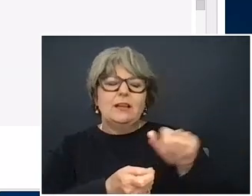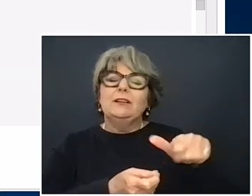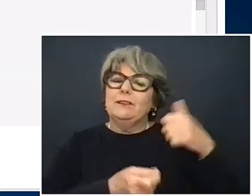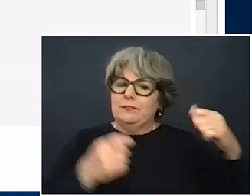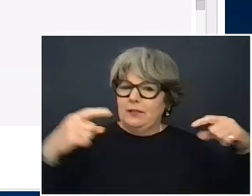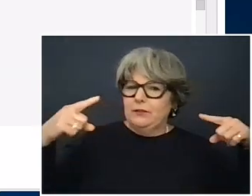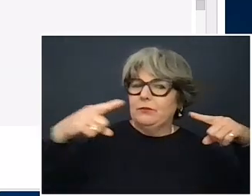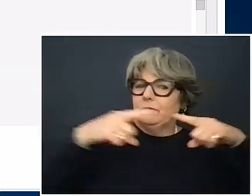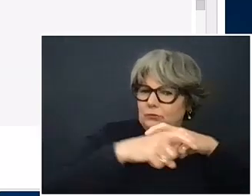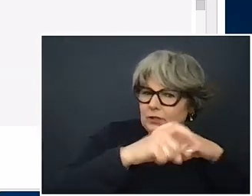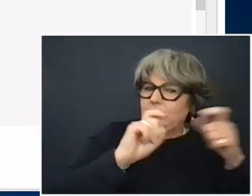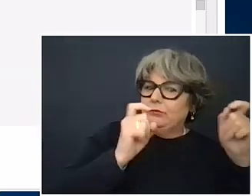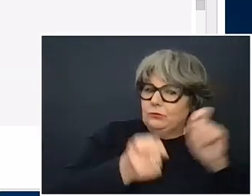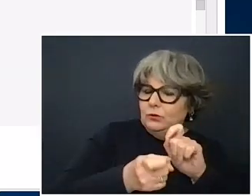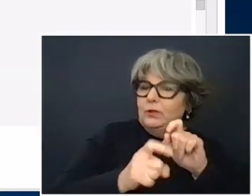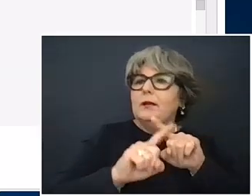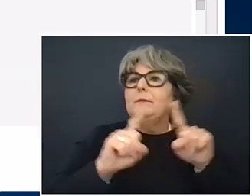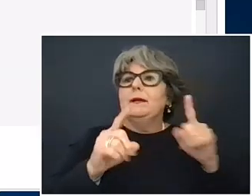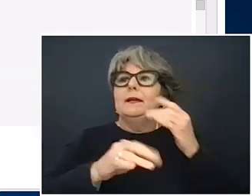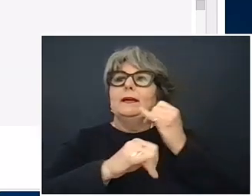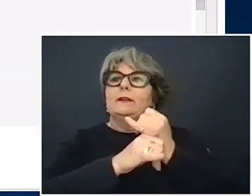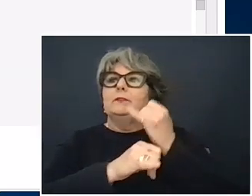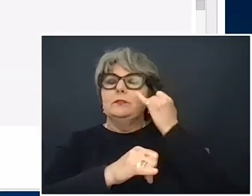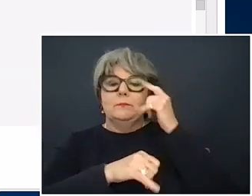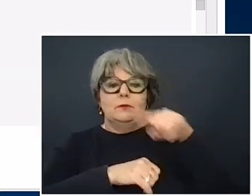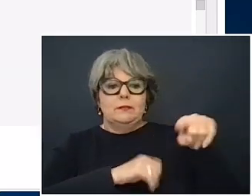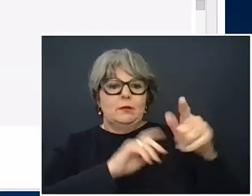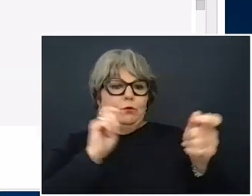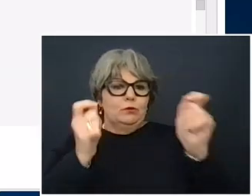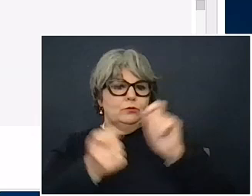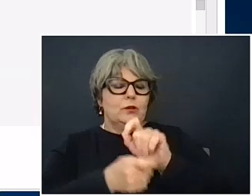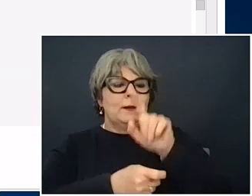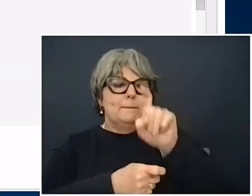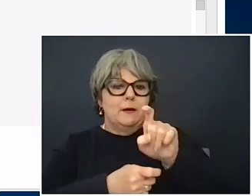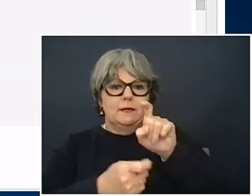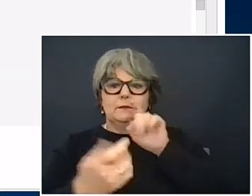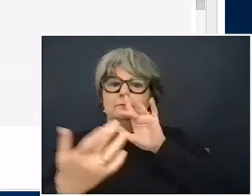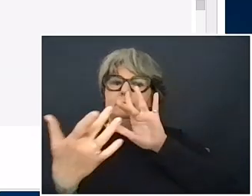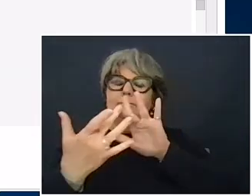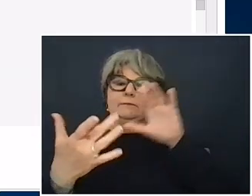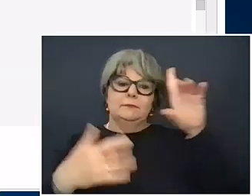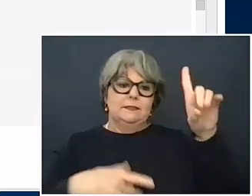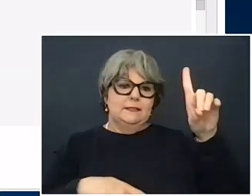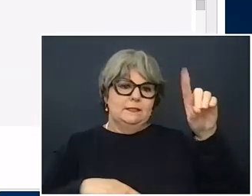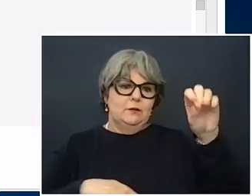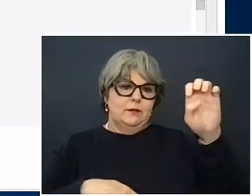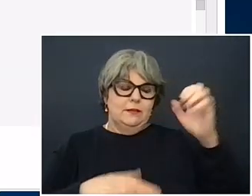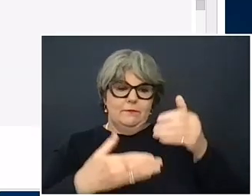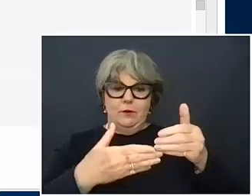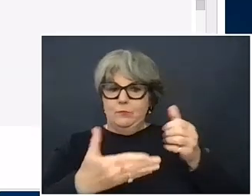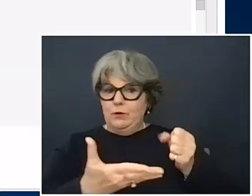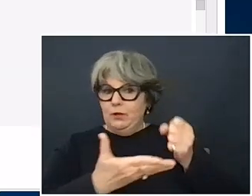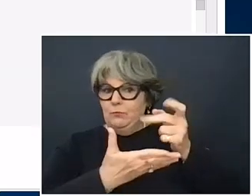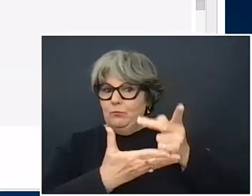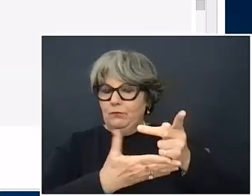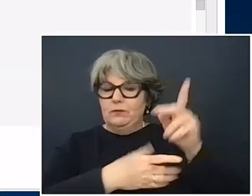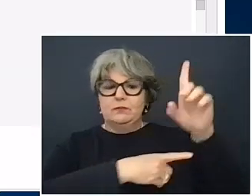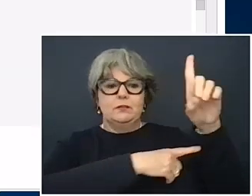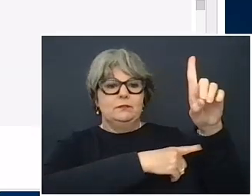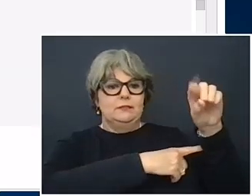but institutions that want to make a change must go to the Department for pre-approval. So the Department should know about those.